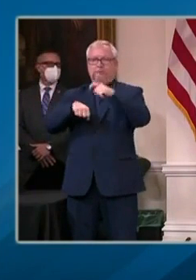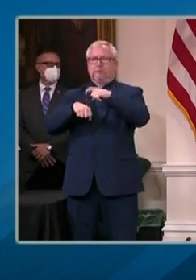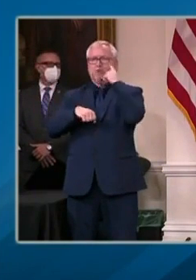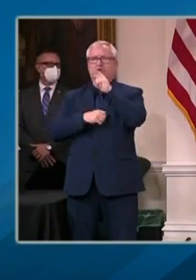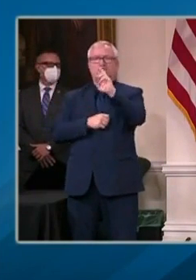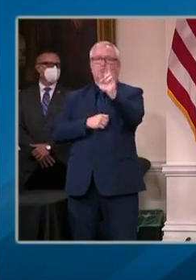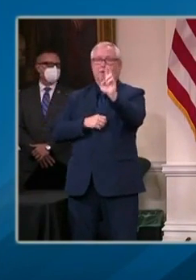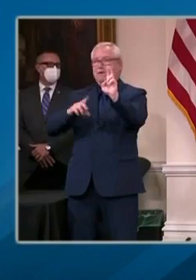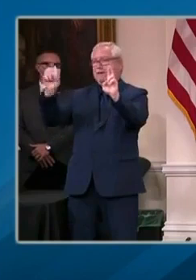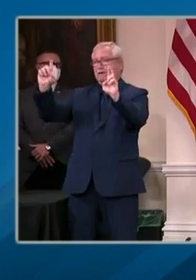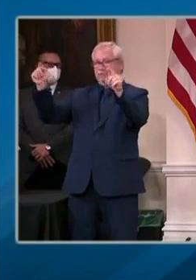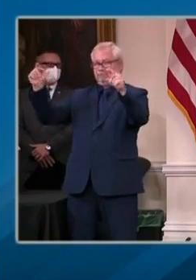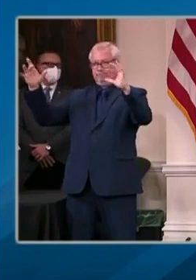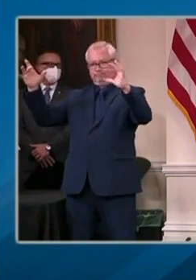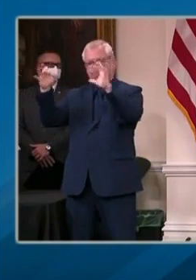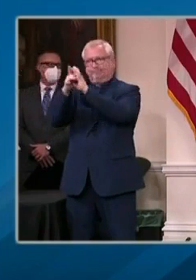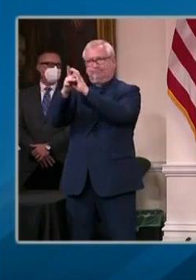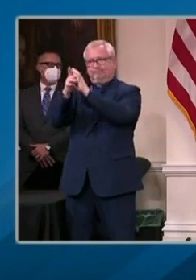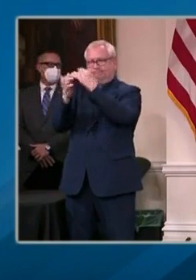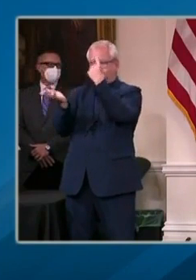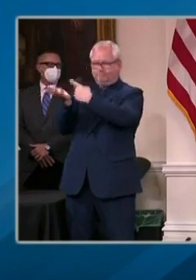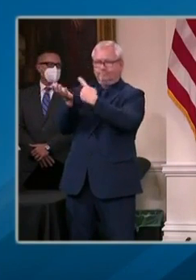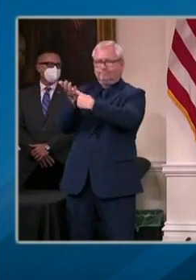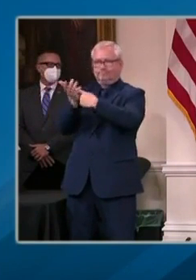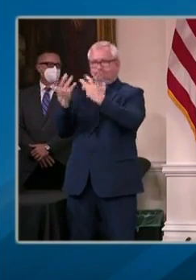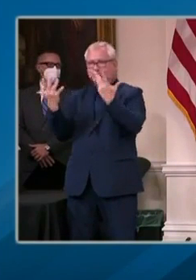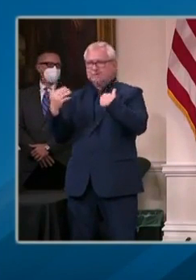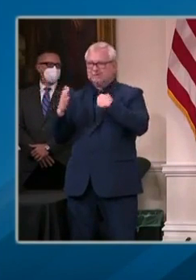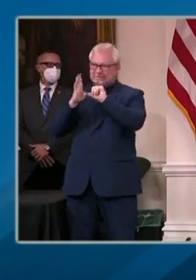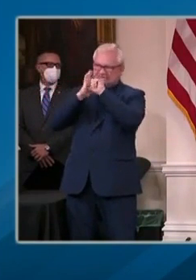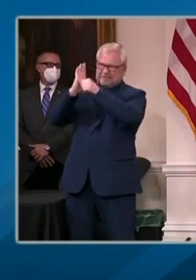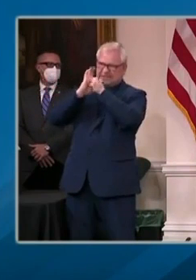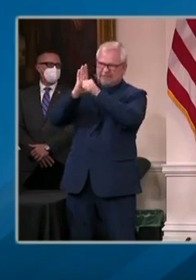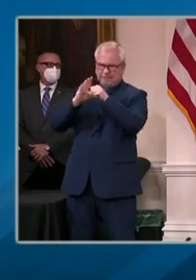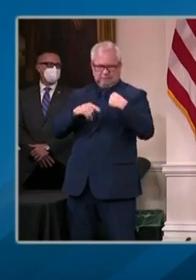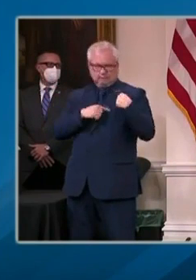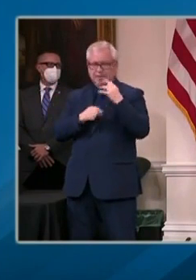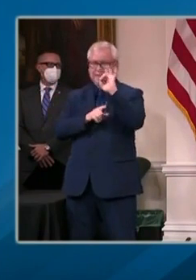IT IS URGENTLY NEEDED RELIEF. THE TIME FOR PARTISAN POLITICS IS OVER.